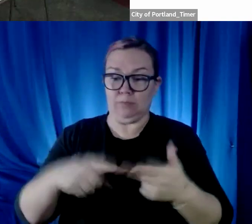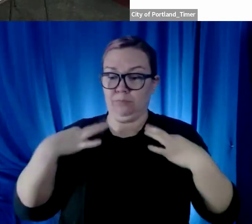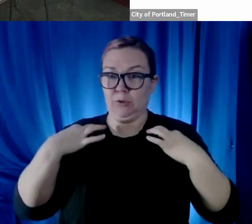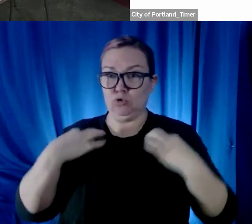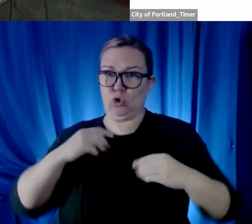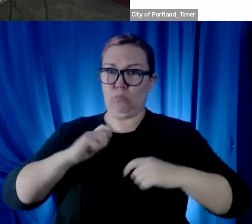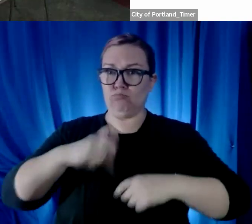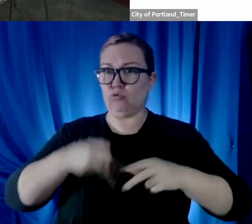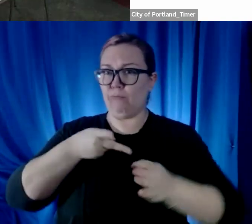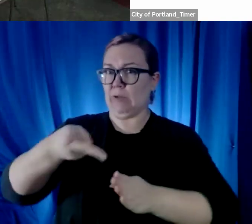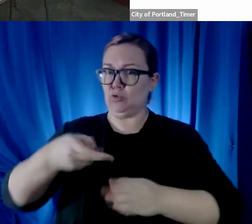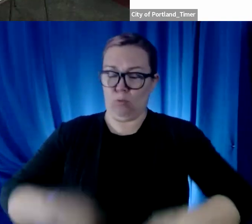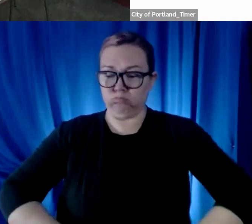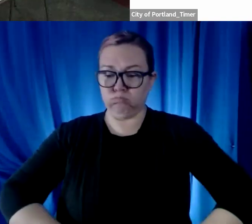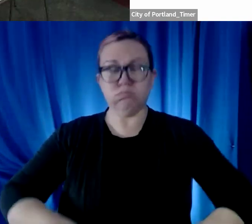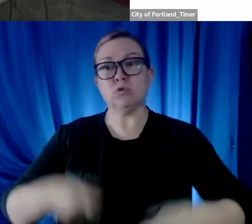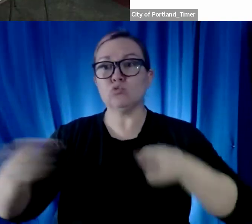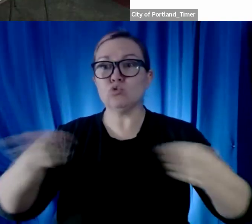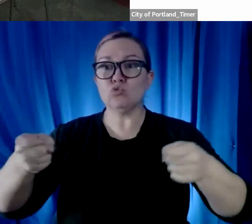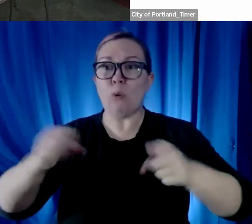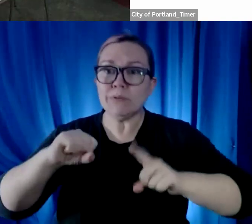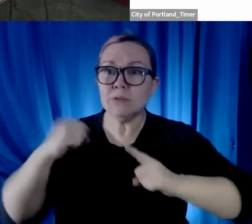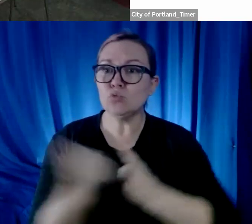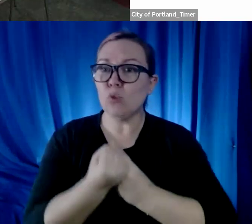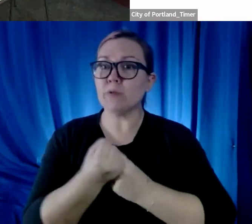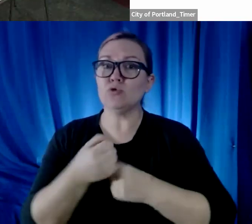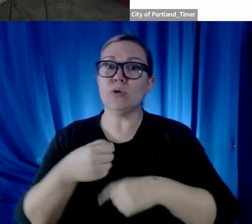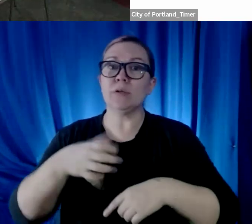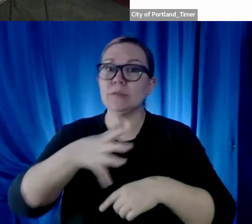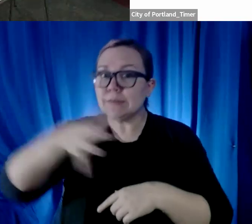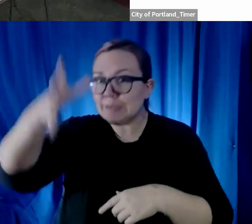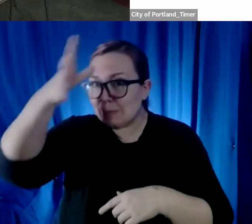To be able to take control of a situation parents, other refs.